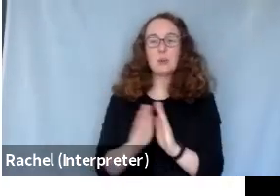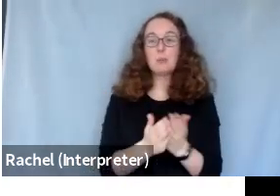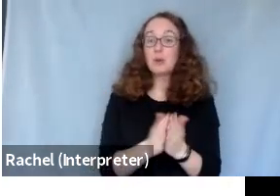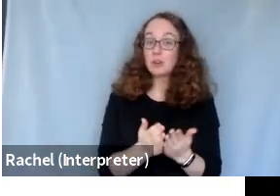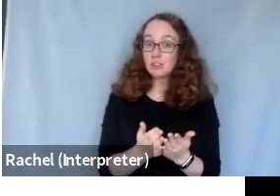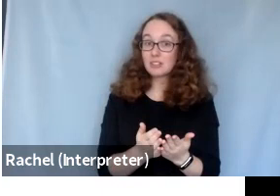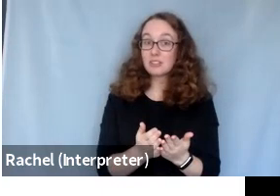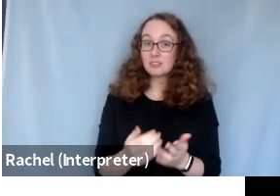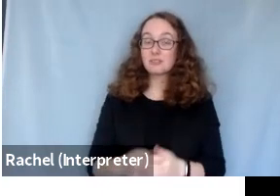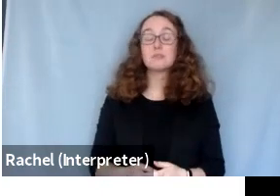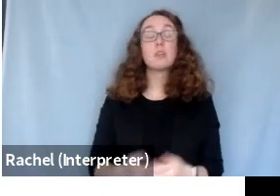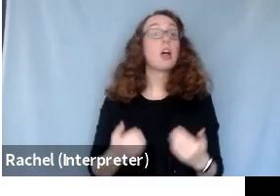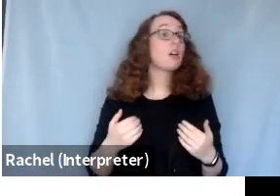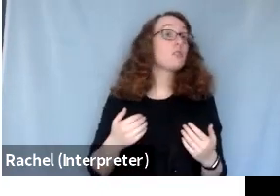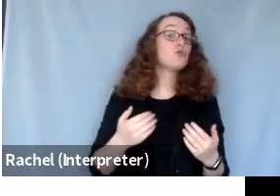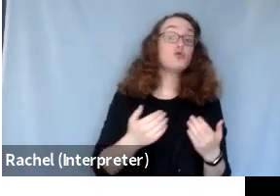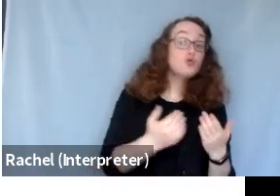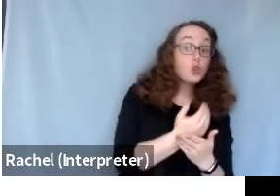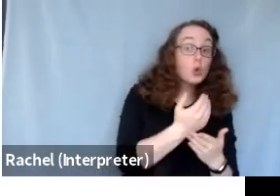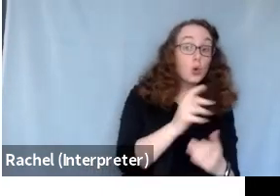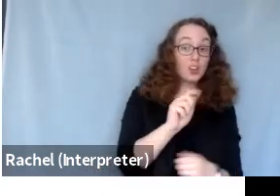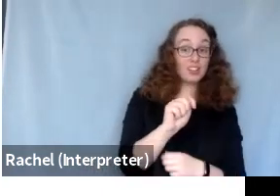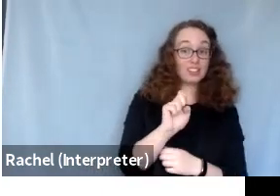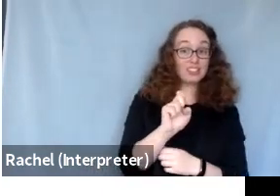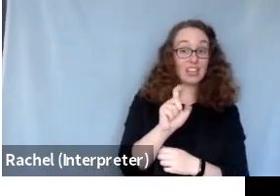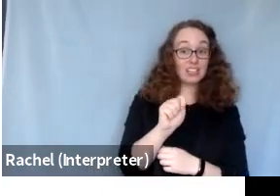new textbooks you can buy, these are first rounds,